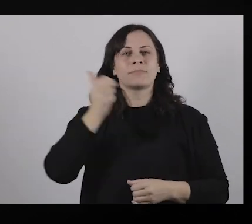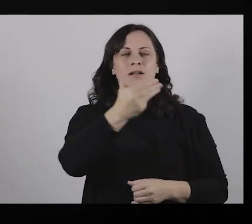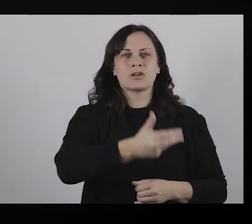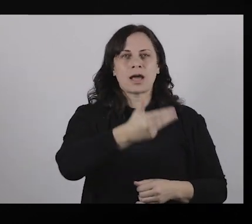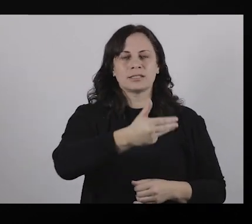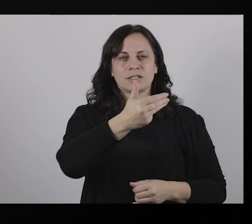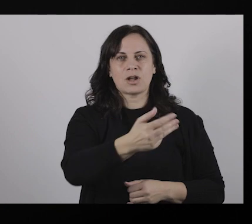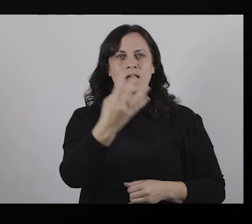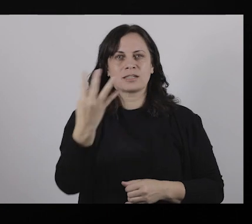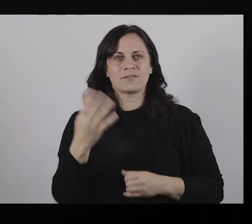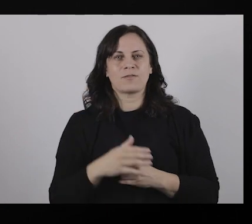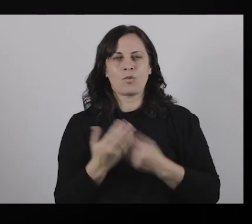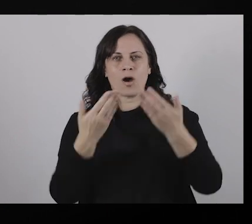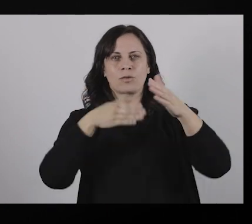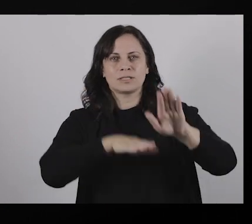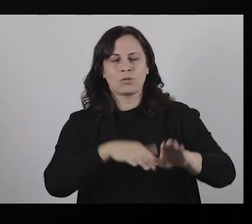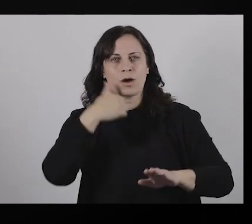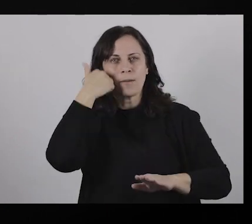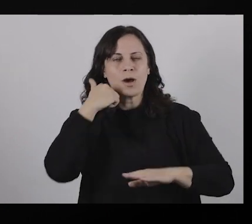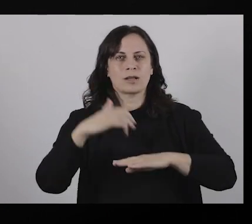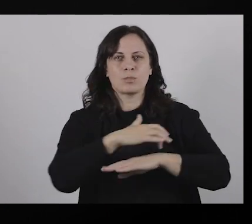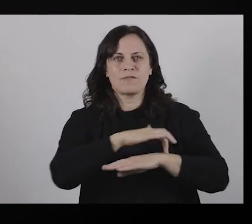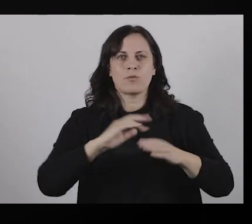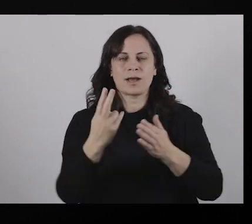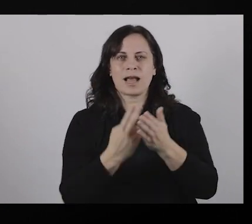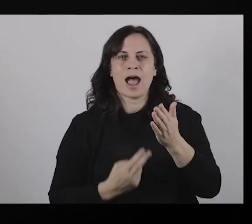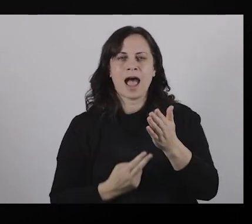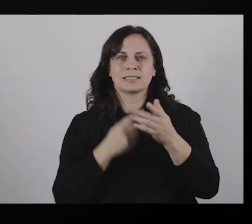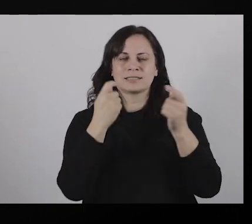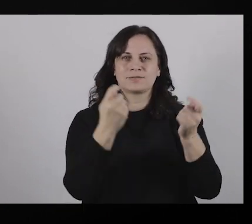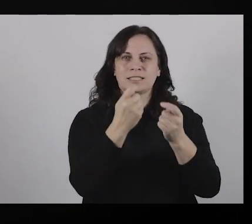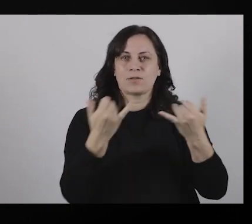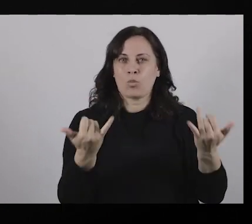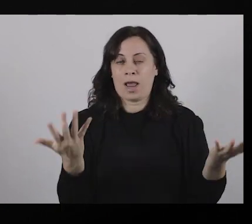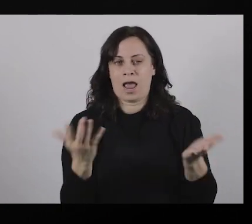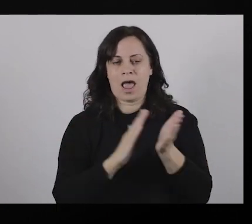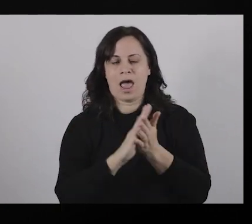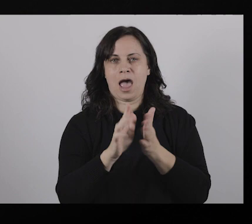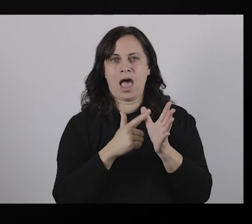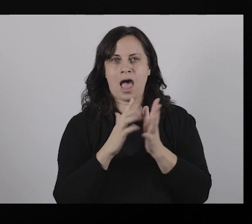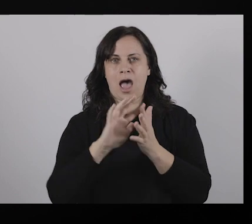because in 1994 at the Aotearoa Māori Performing Arts Festival in Hāwera...